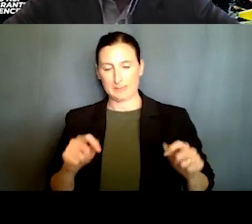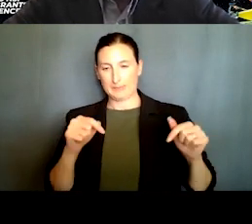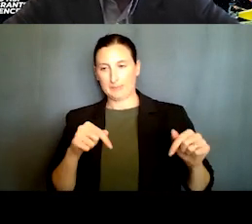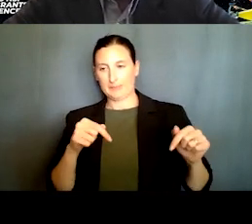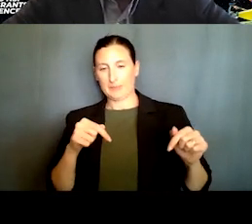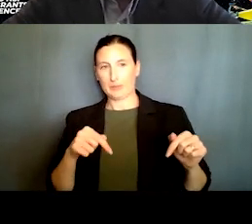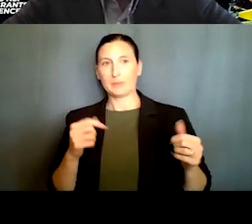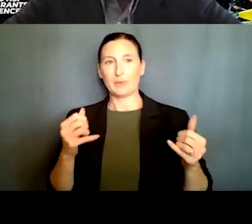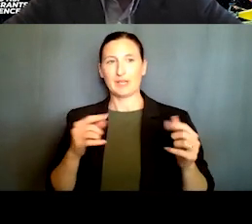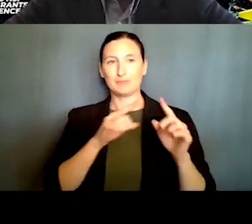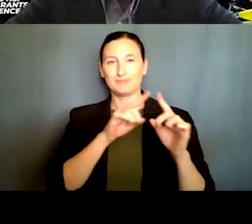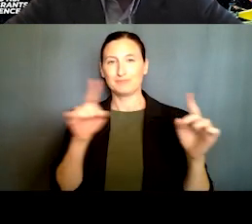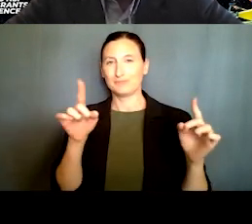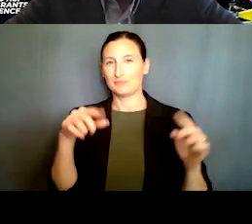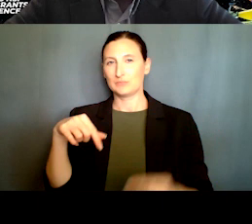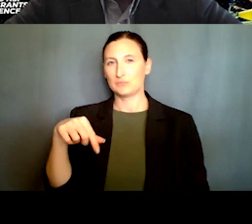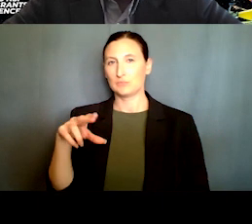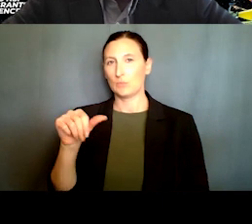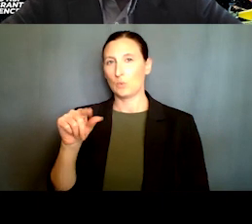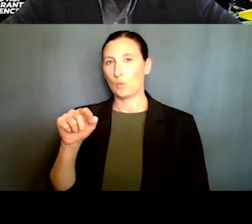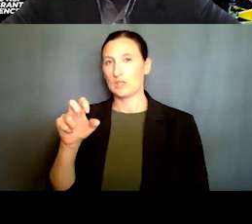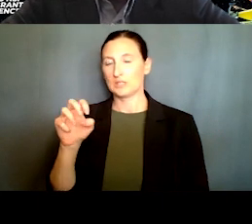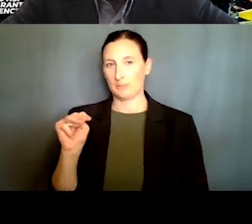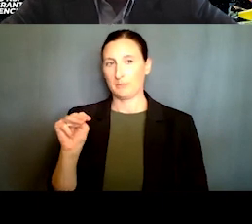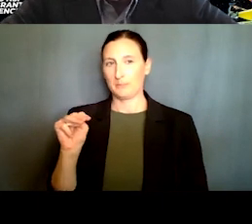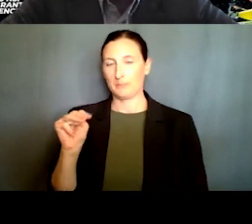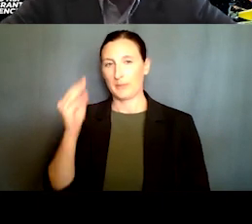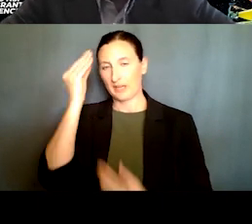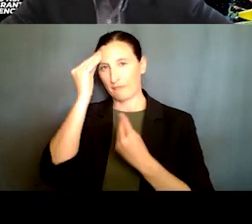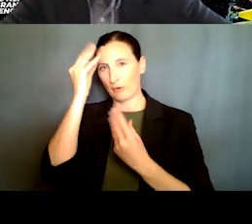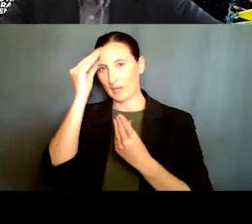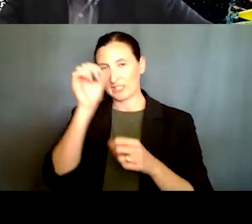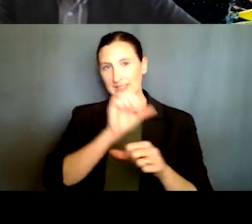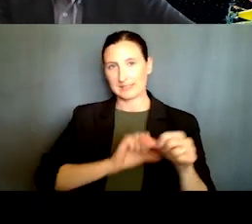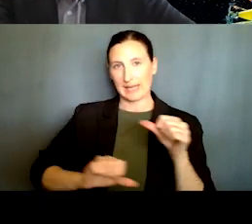quantum information science and engineering. Quantum leap, I'm going to call it quantum leap because